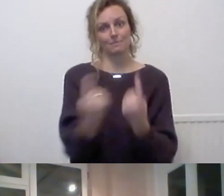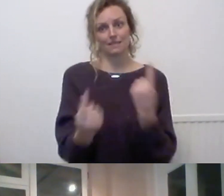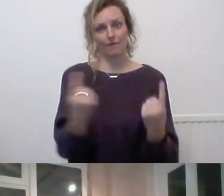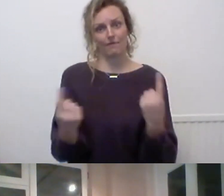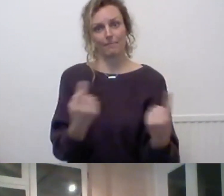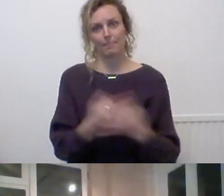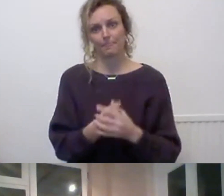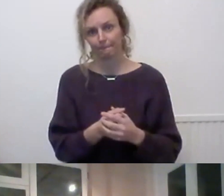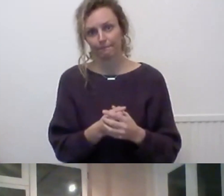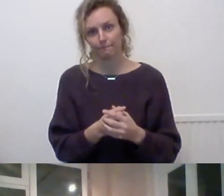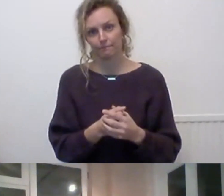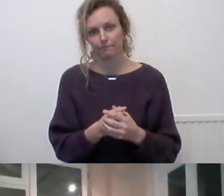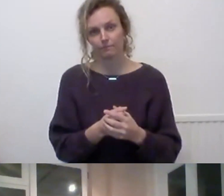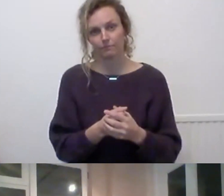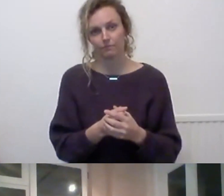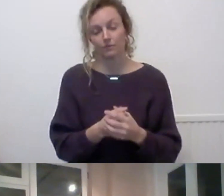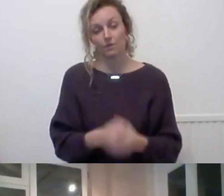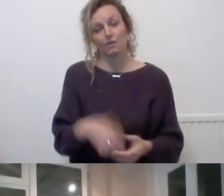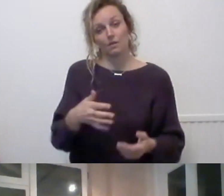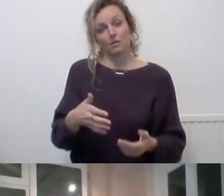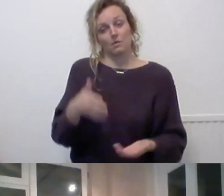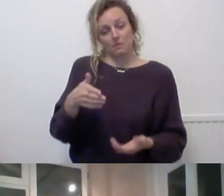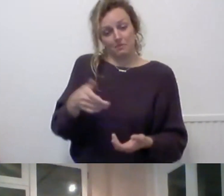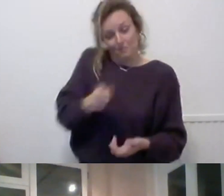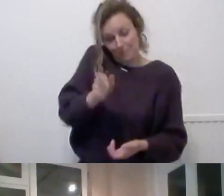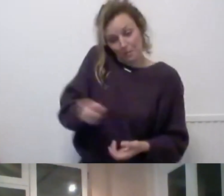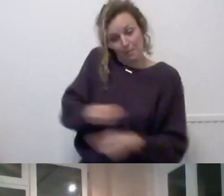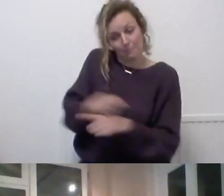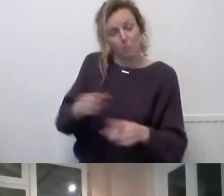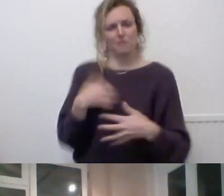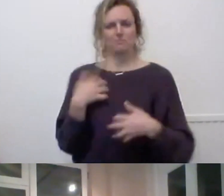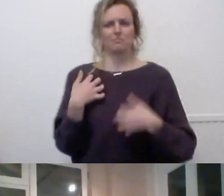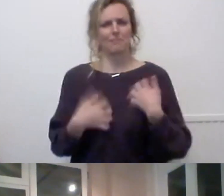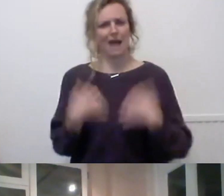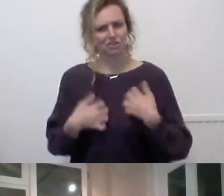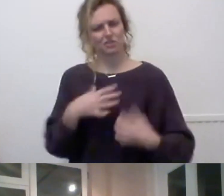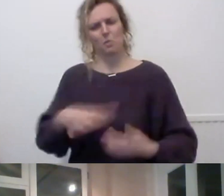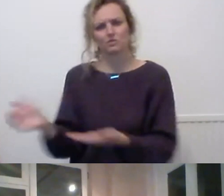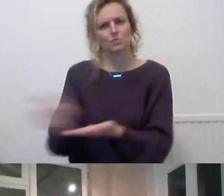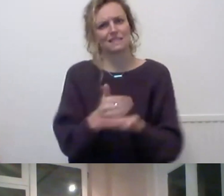and who want to save life. So they are really, we got the information from public health, England,